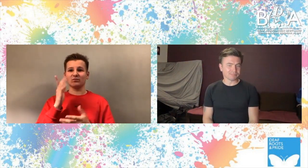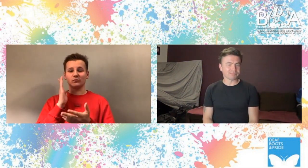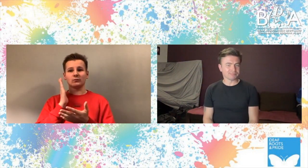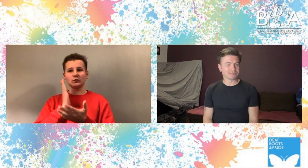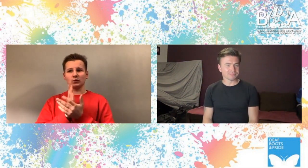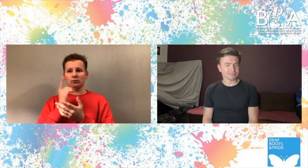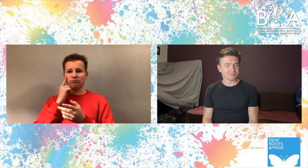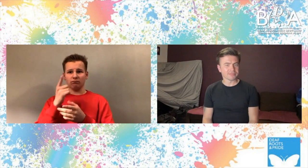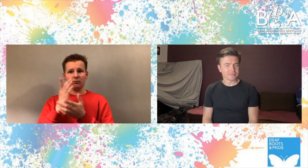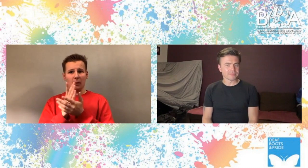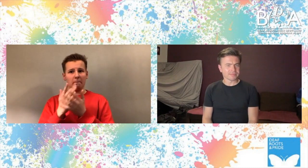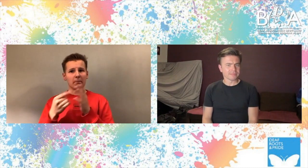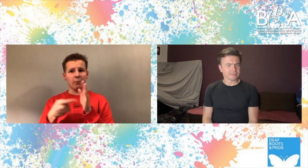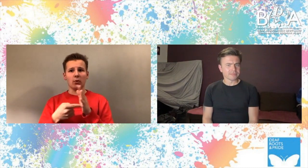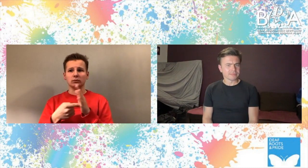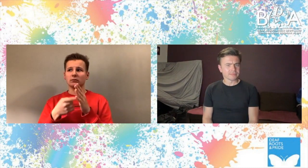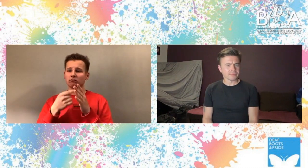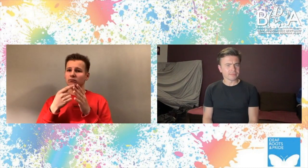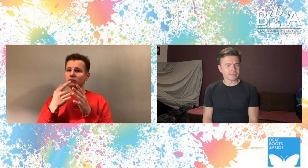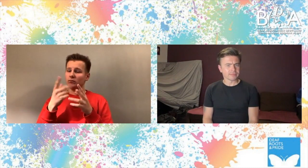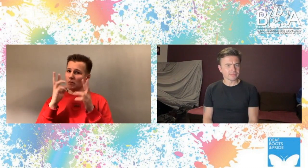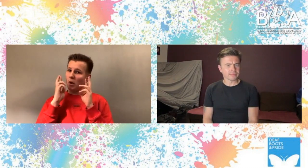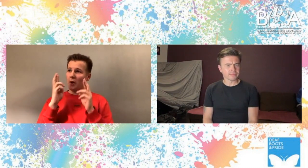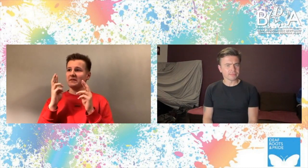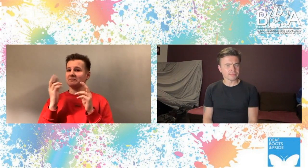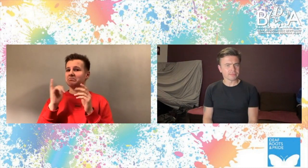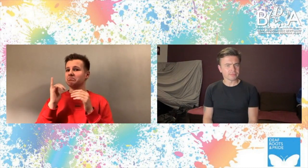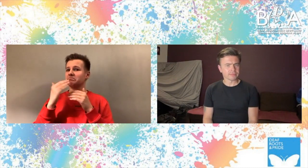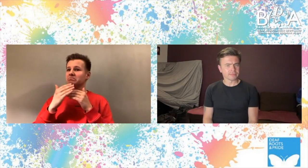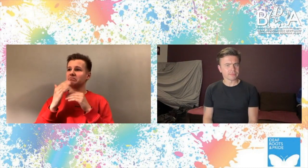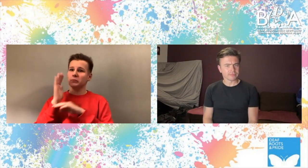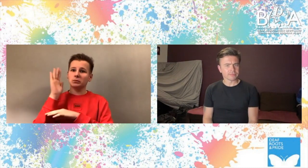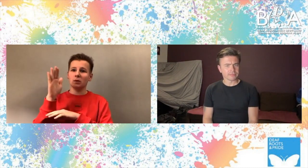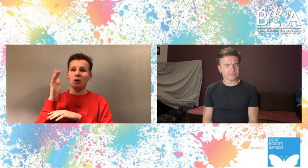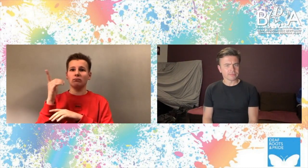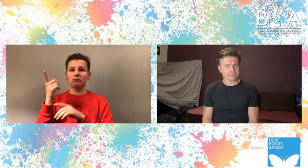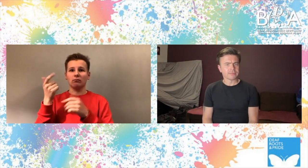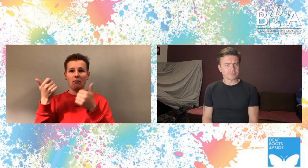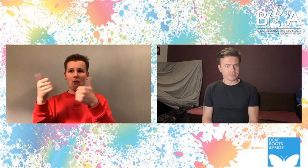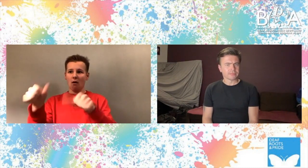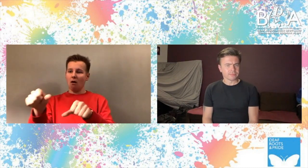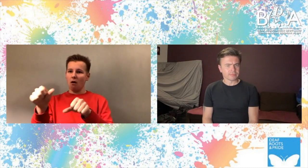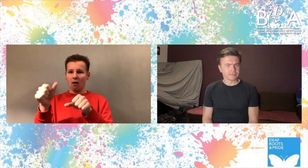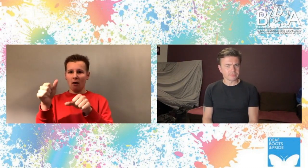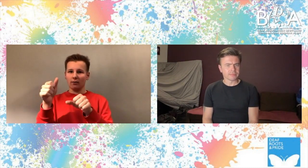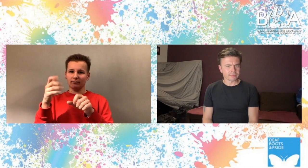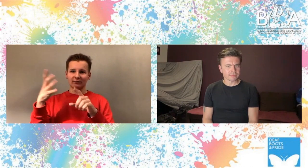So true, and it’s such an important thing to say. I hope that our arts are